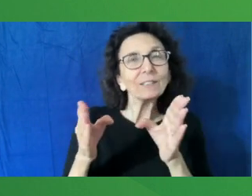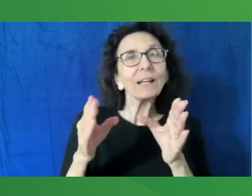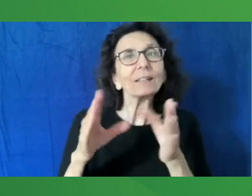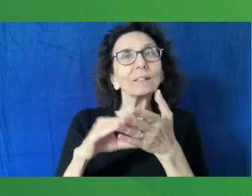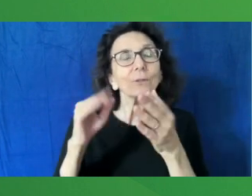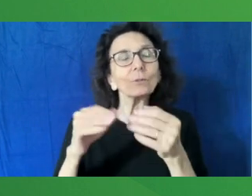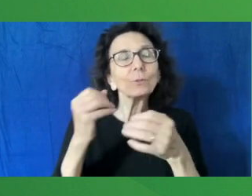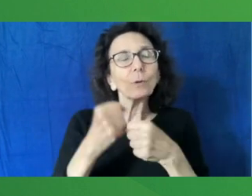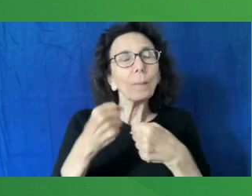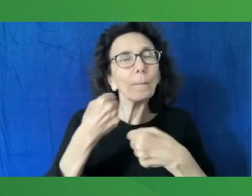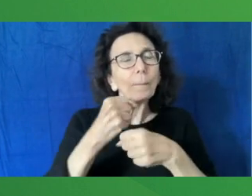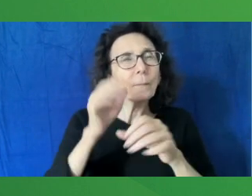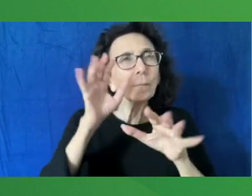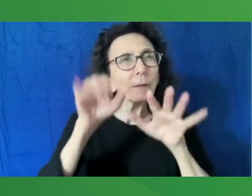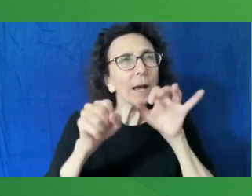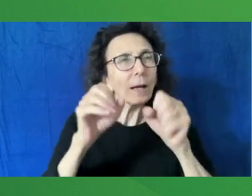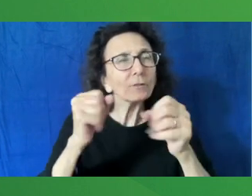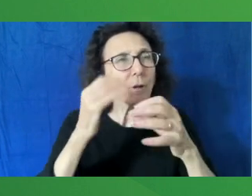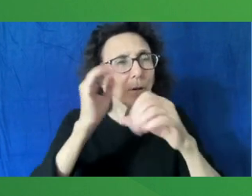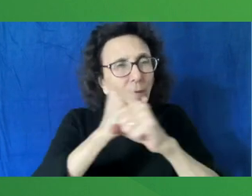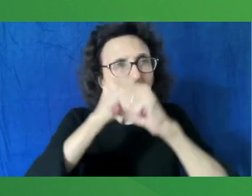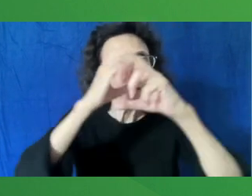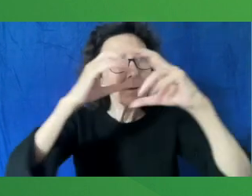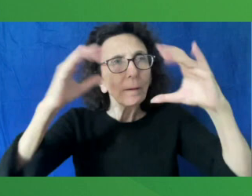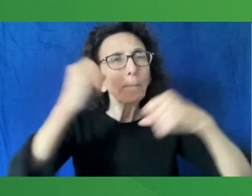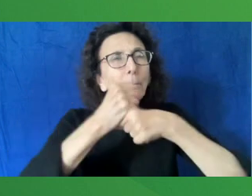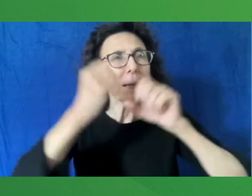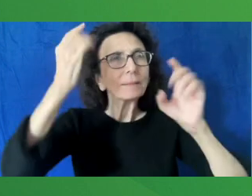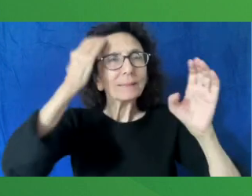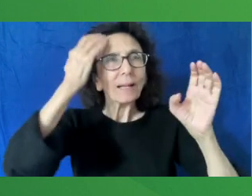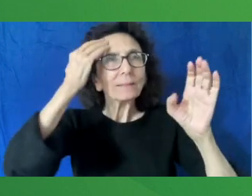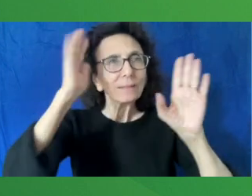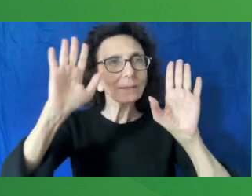Next slide, please.